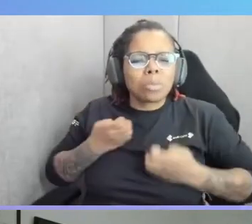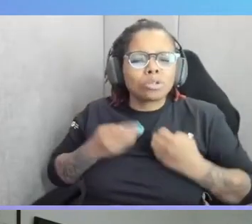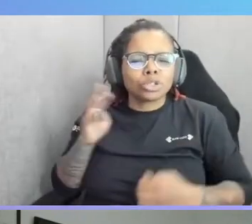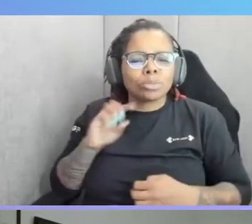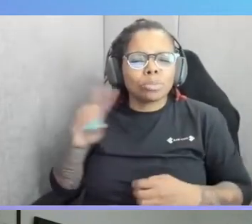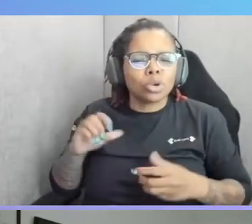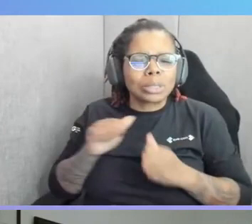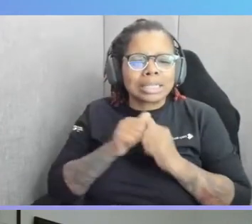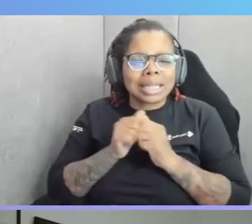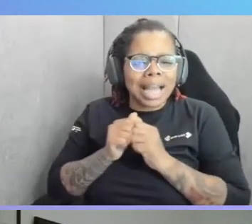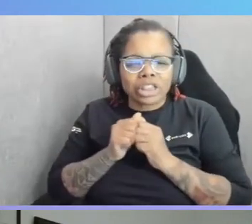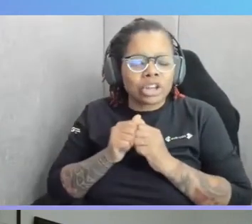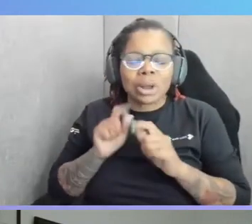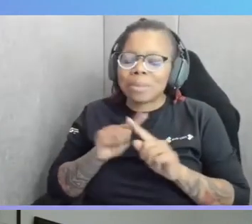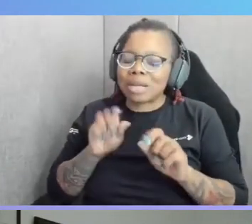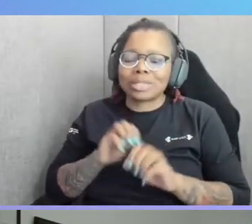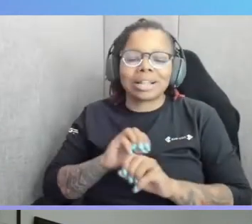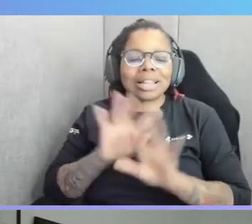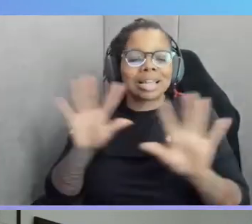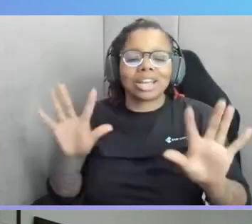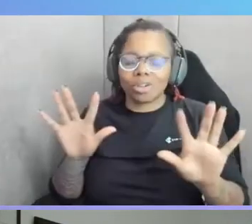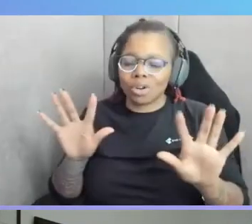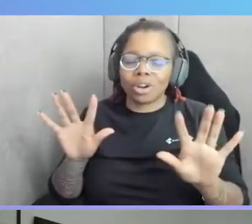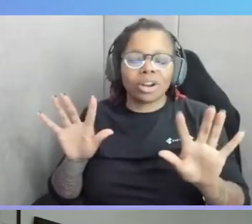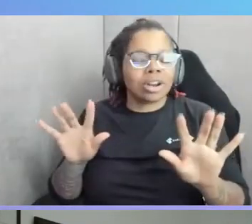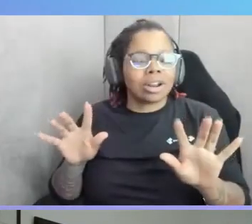very clear as we went into these conversations that they were